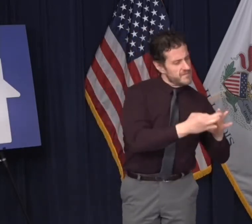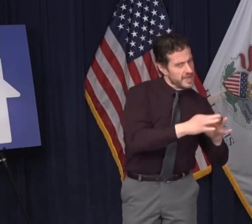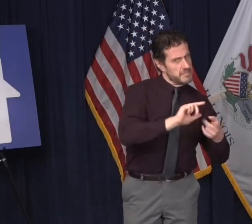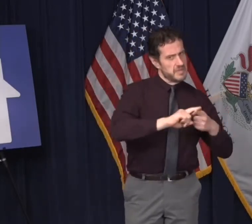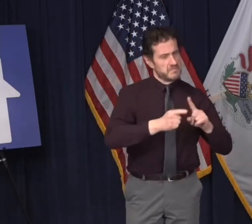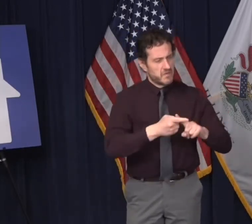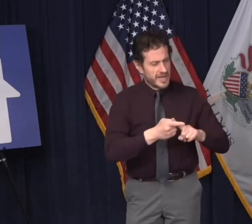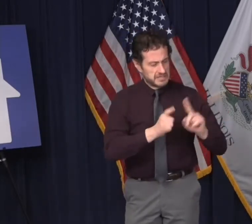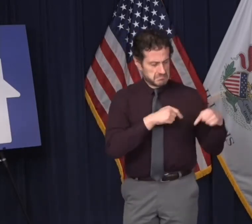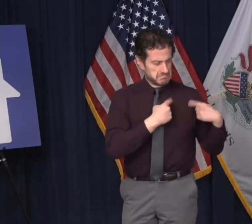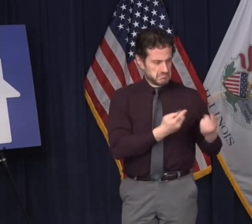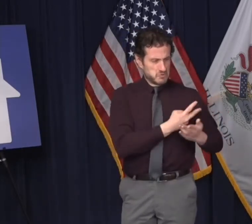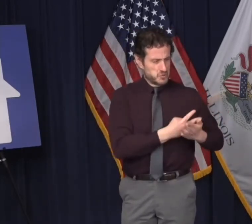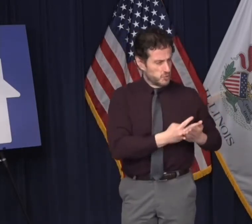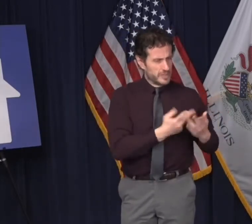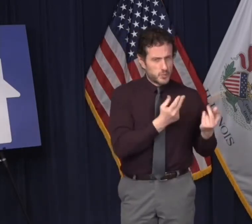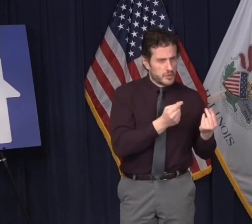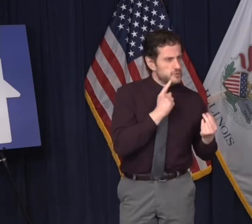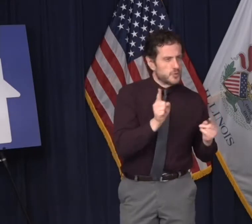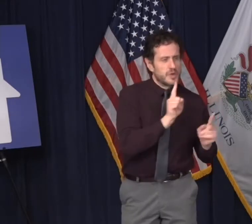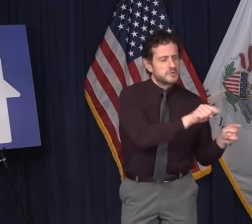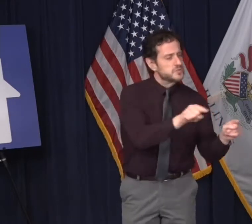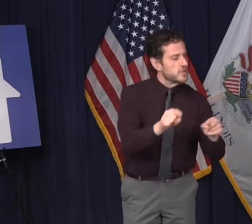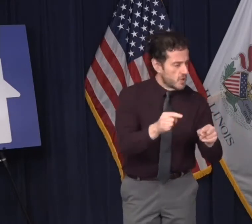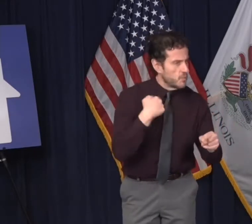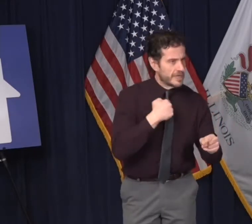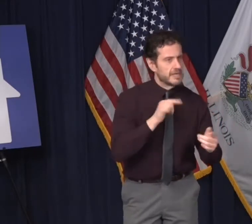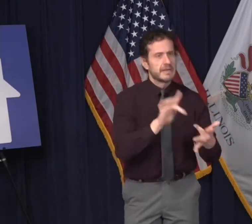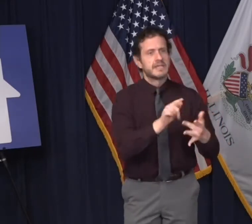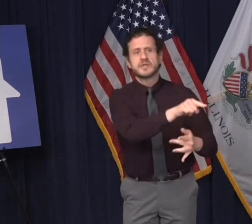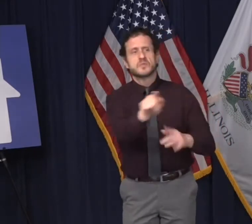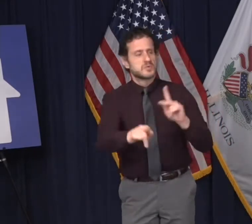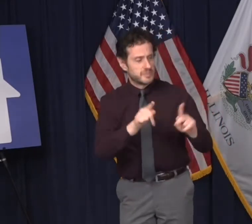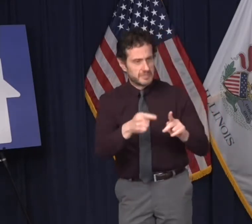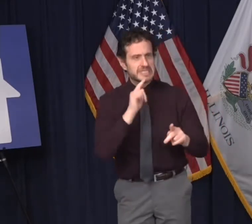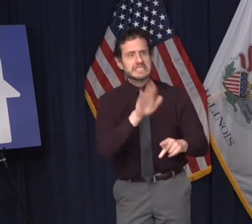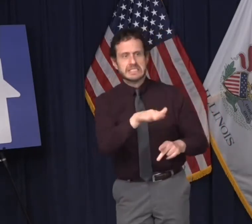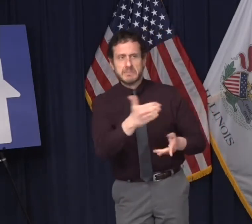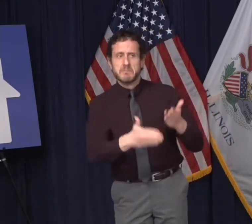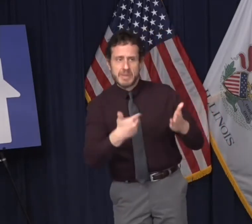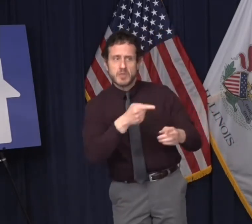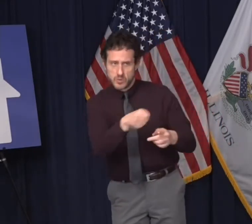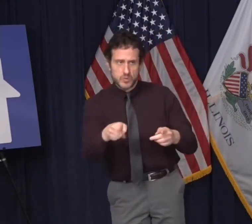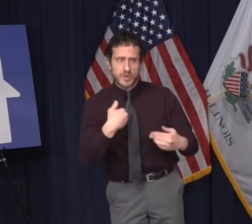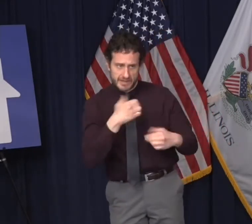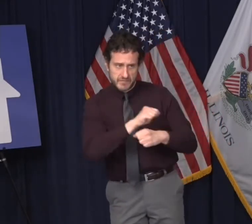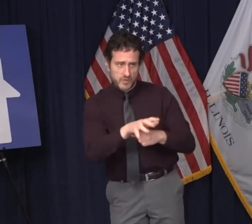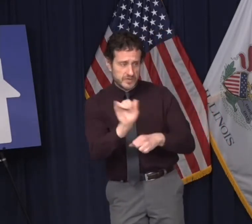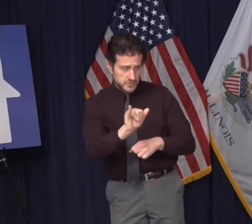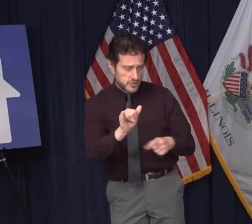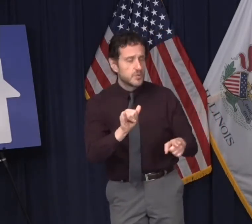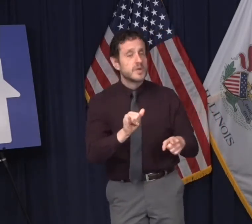AND RETRACE THEIR STEPS OVER THE PAST 14 DAYS. THIS IS WHAT ALLOWS US TO SIGNIFICANTLY SLOW THE SPREAD OF